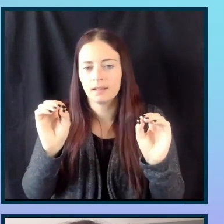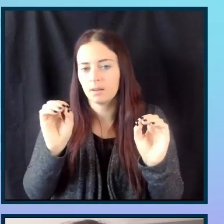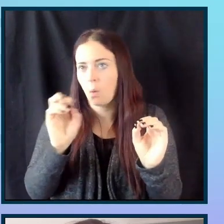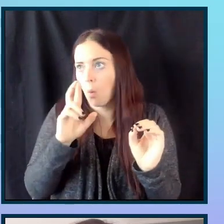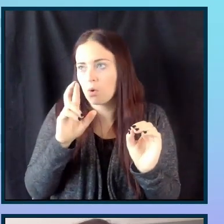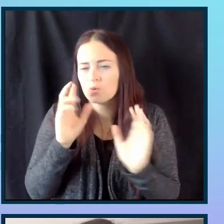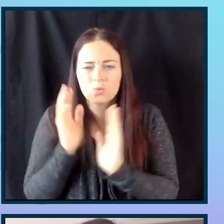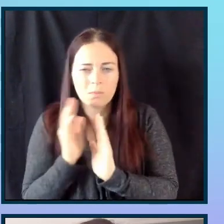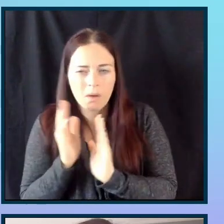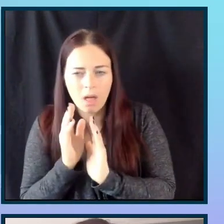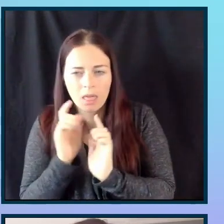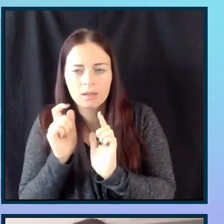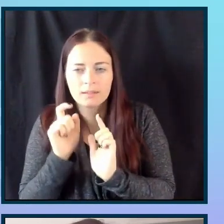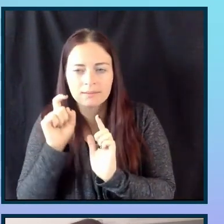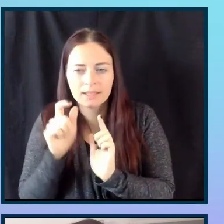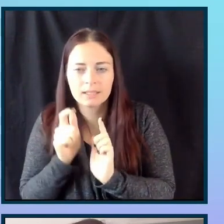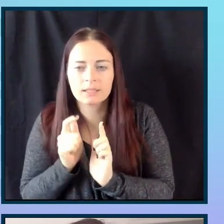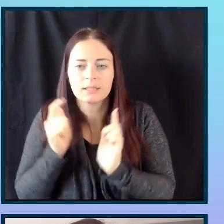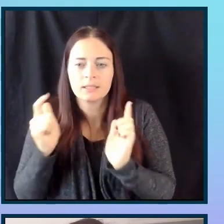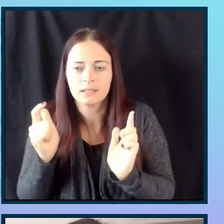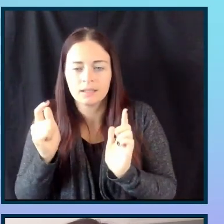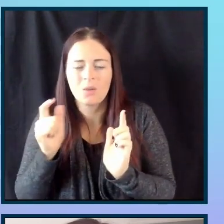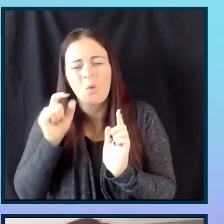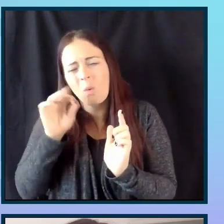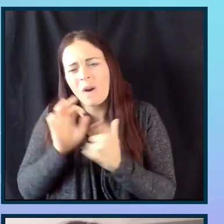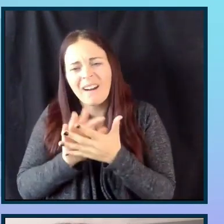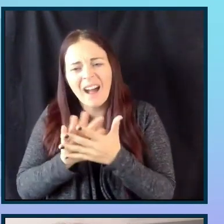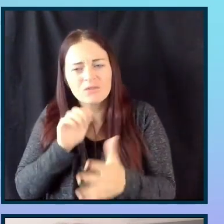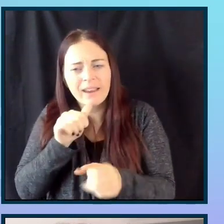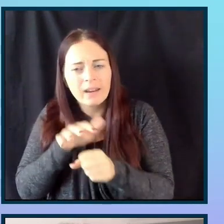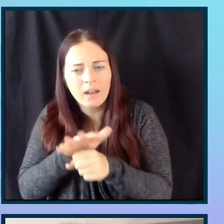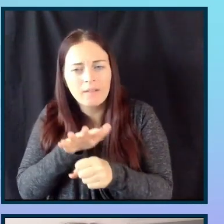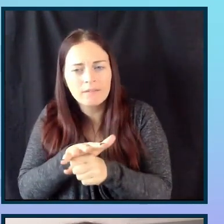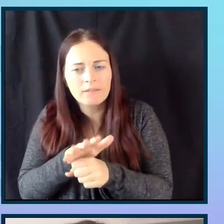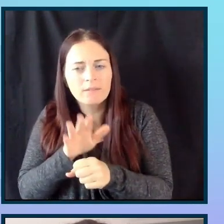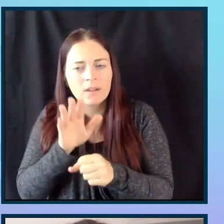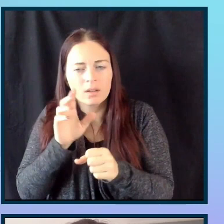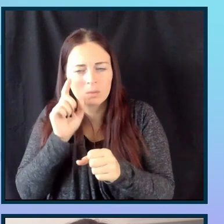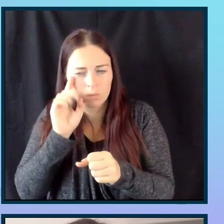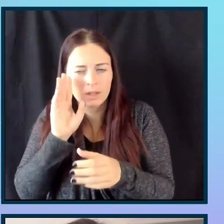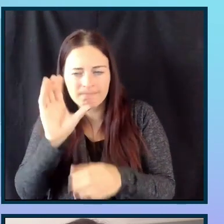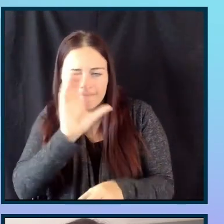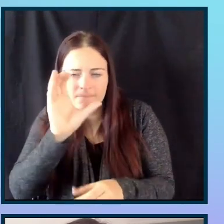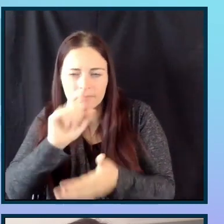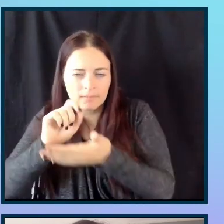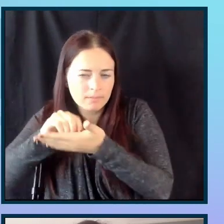that have questionable contrast rules. We'll put those aside for now. And then in step two, we'll wanna do the reverse.